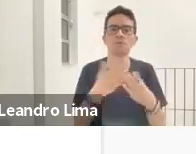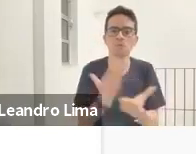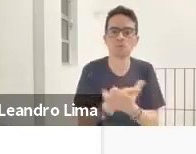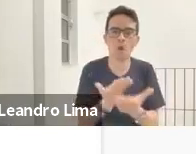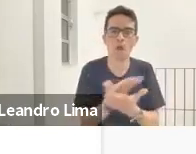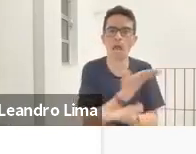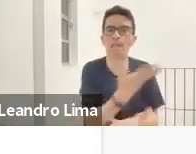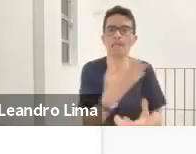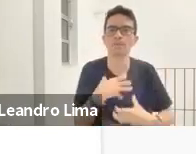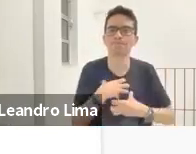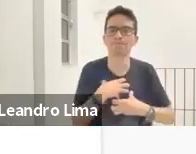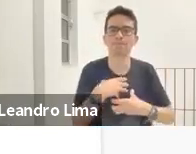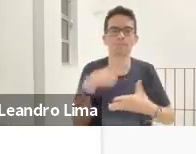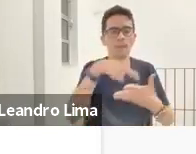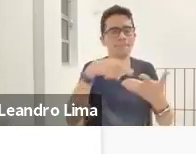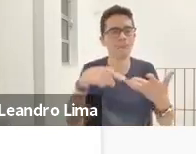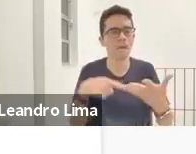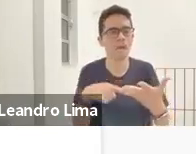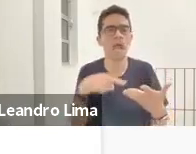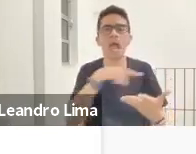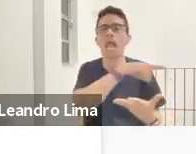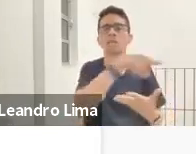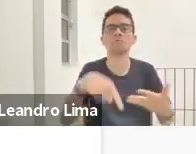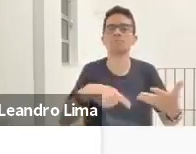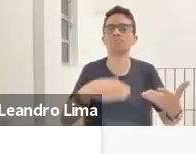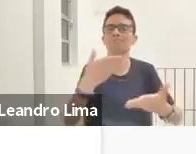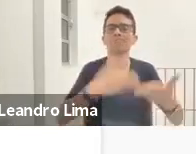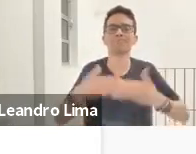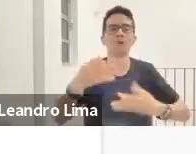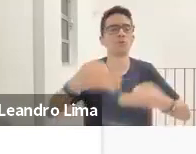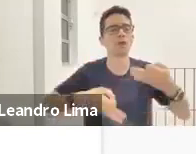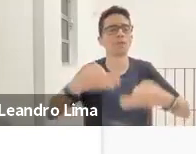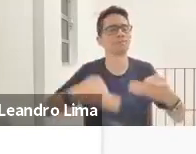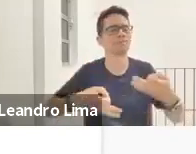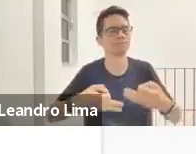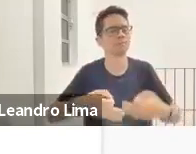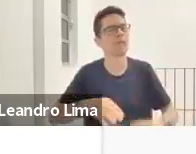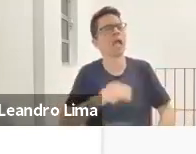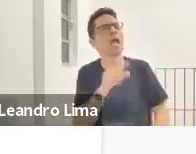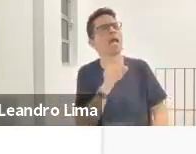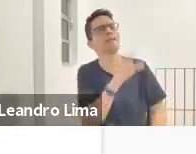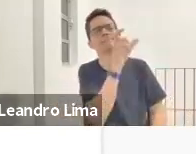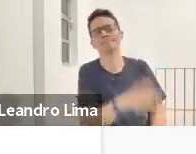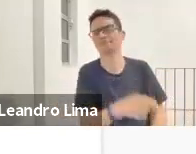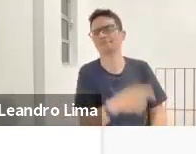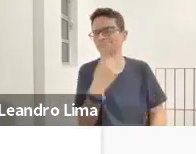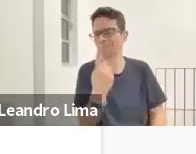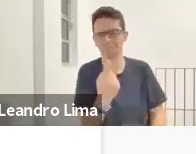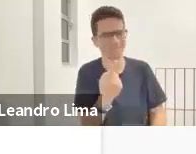often judge each other, because they often look at what we're doing and saying. that's at's a bunch of garbage, that's at's a bunch of garbage that stupid you know why would anyone